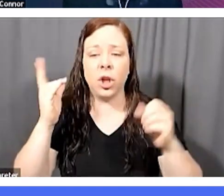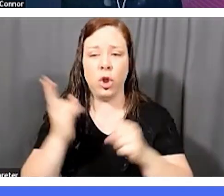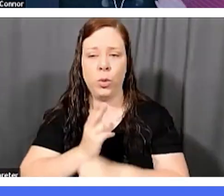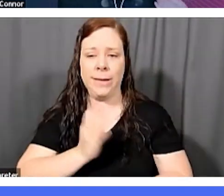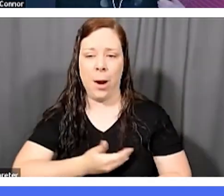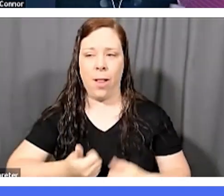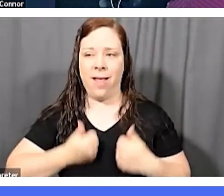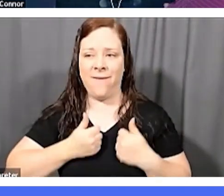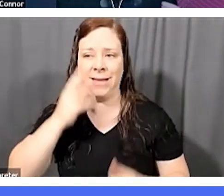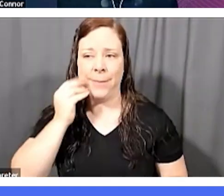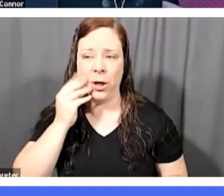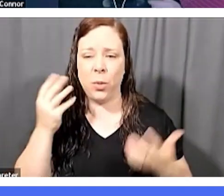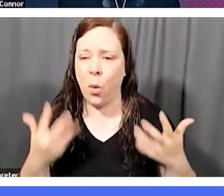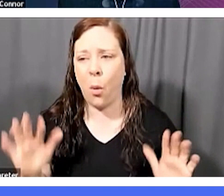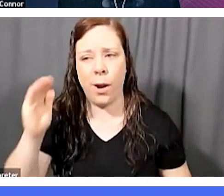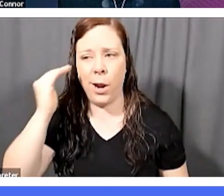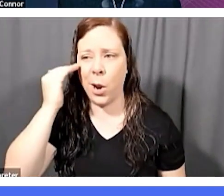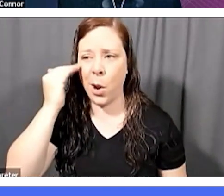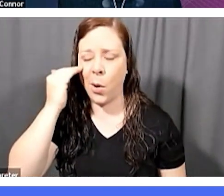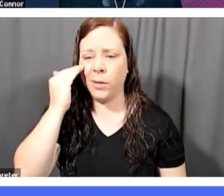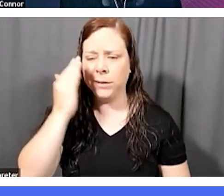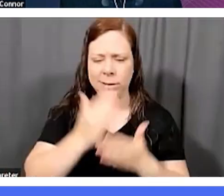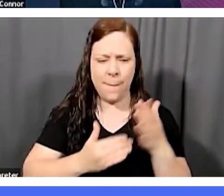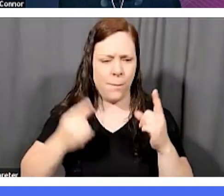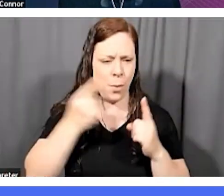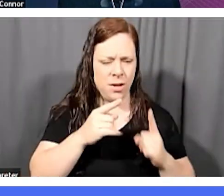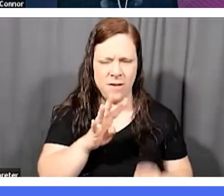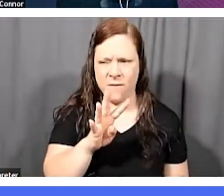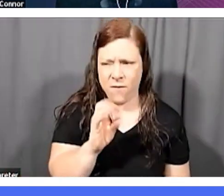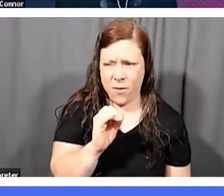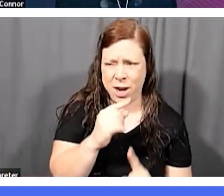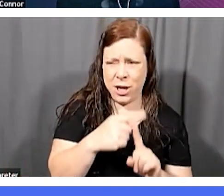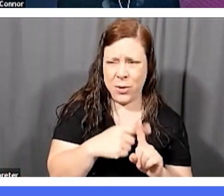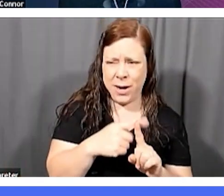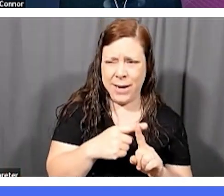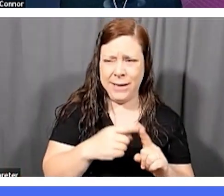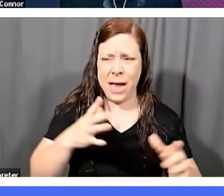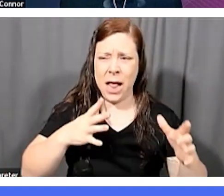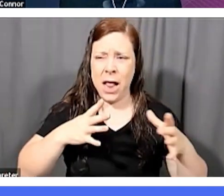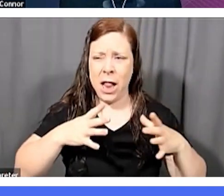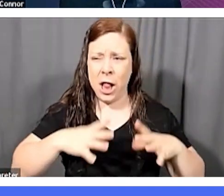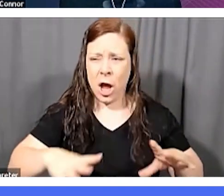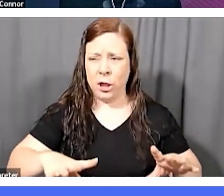We know that at some point it was 40 degrees and we were out of laundry and we walked outside in a t-shirt and realized